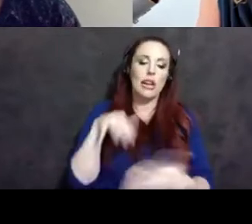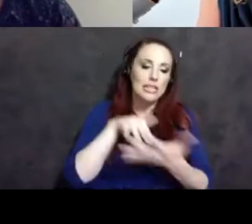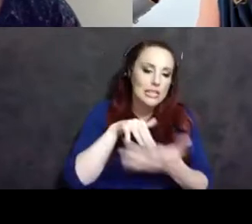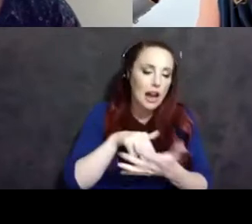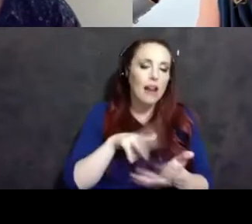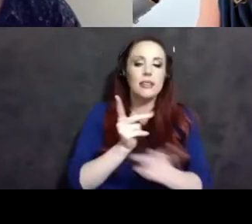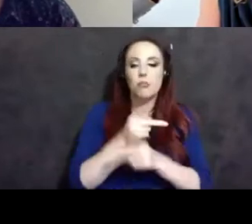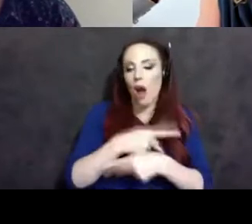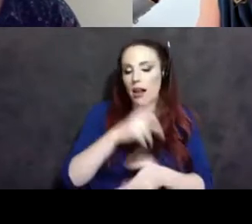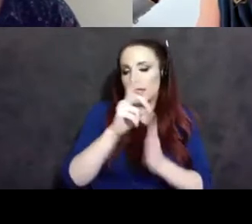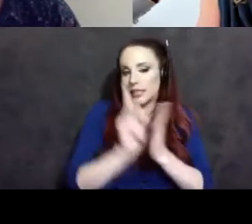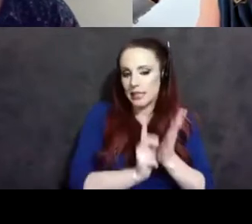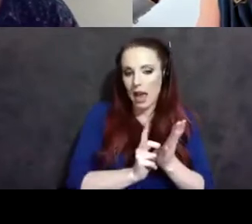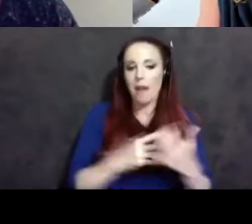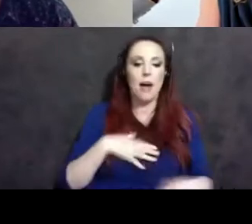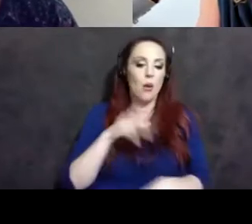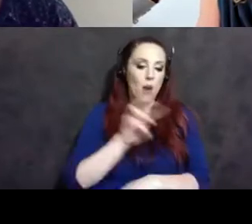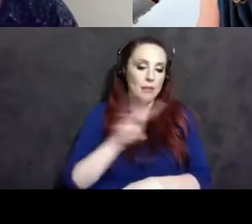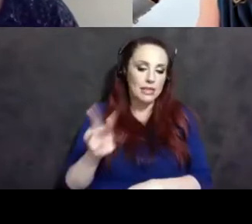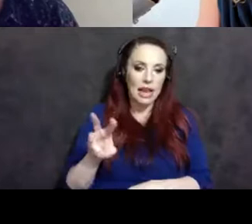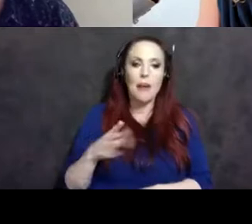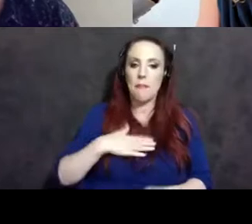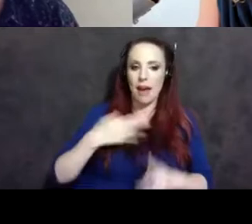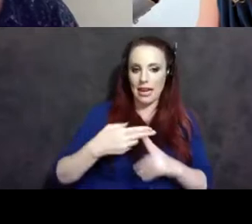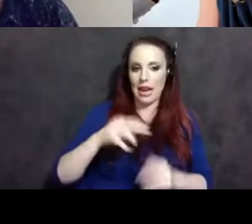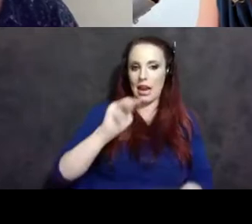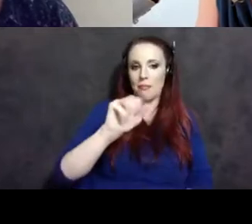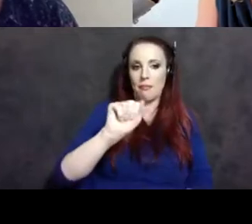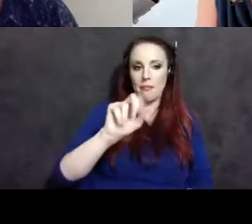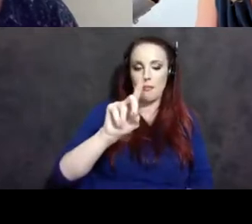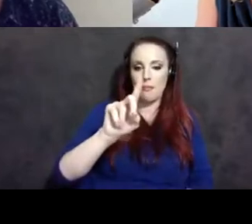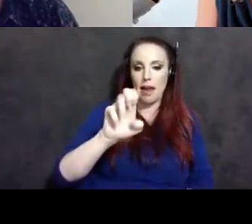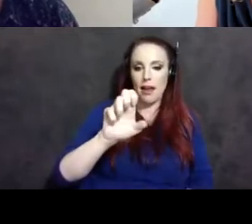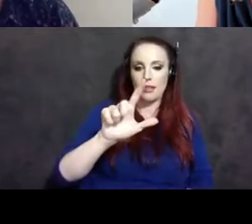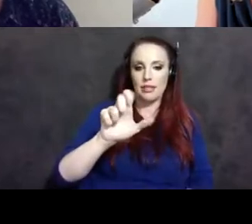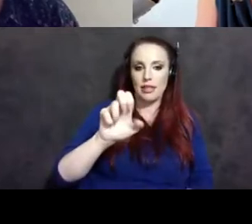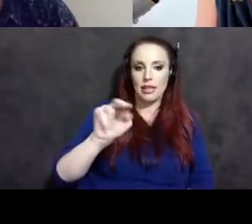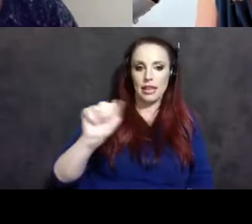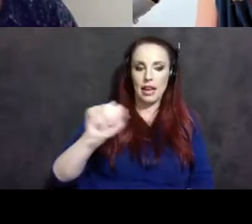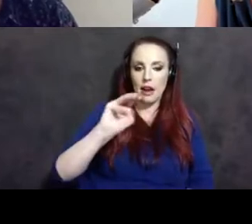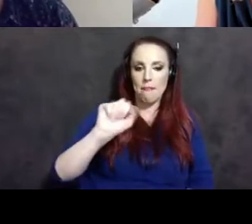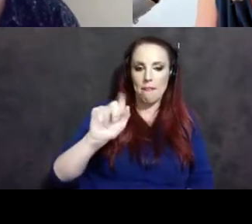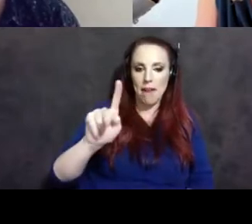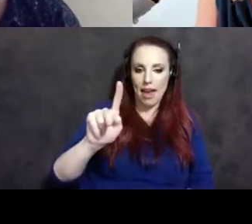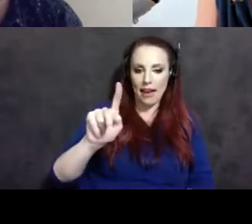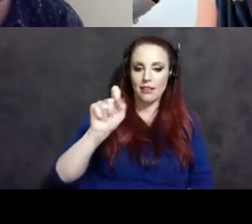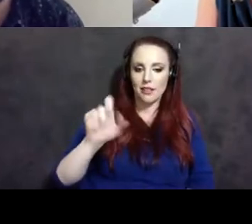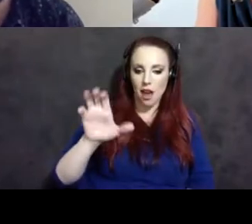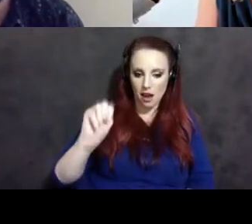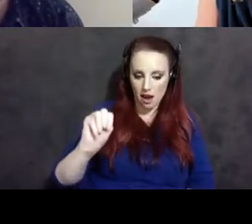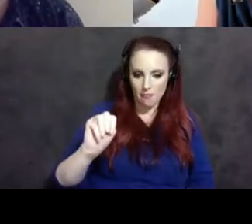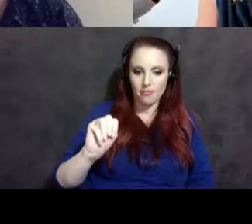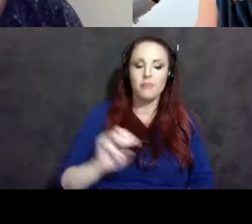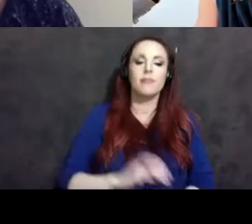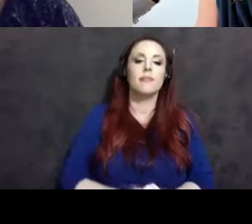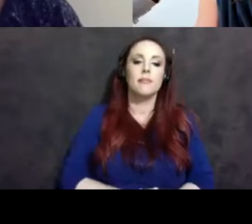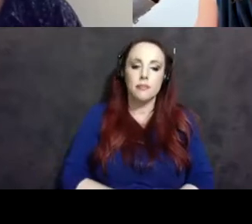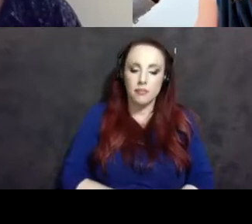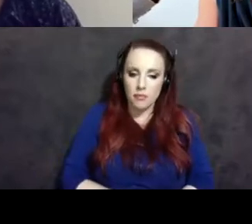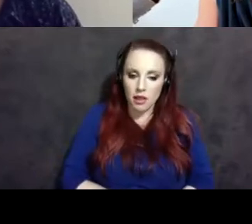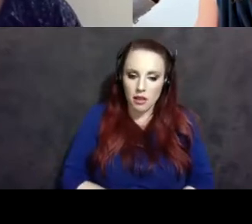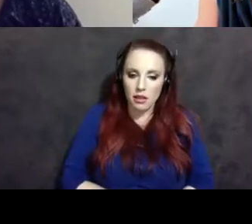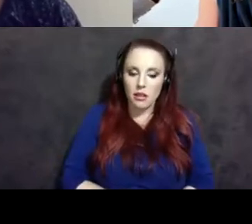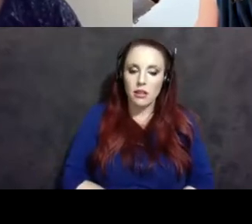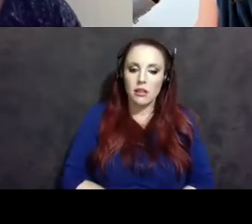done and my website, which is my name MadelenaMak.com.